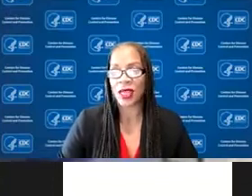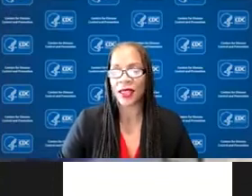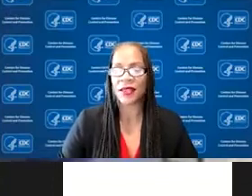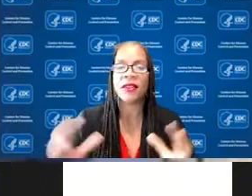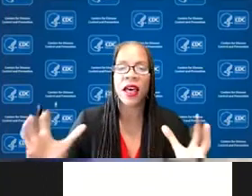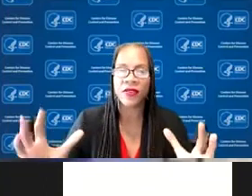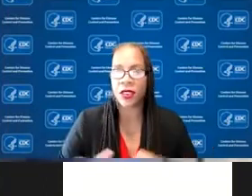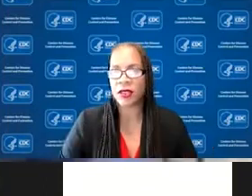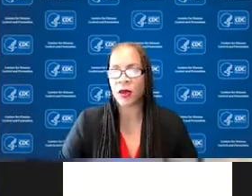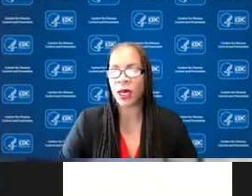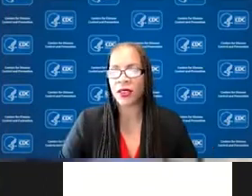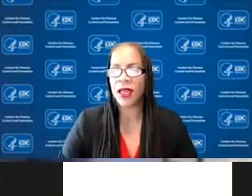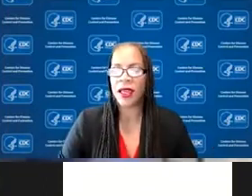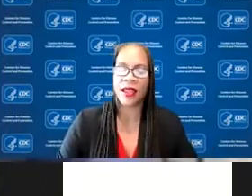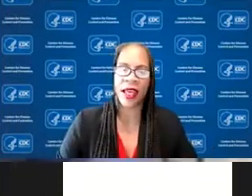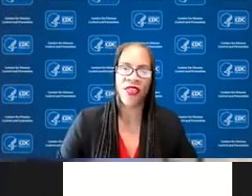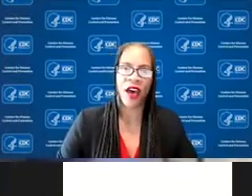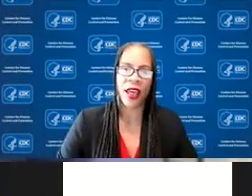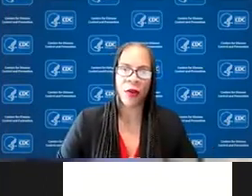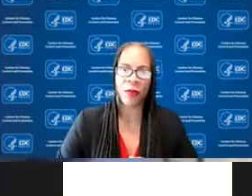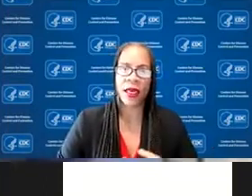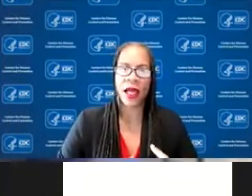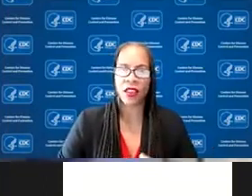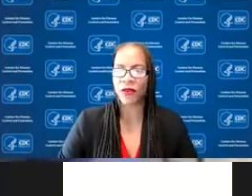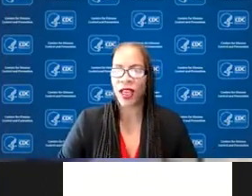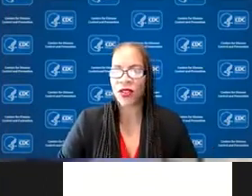science and loved teaching so much that I thought I would be a college professor.